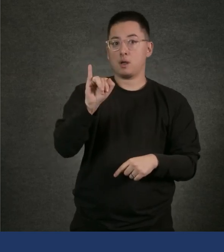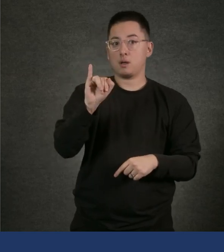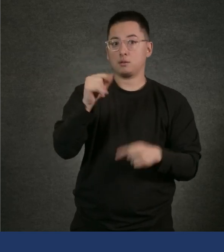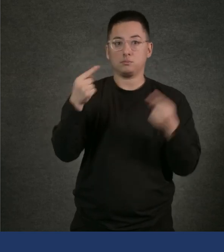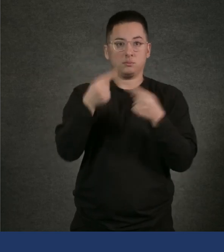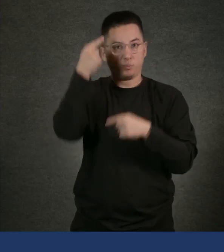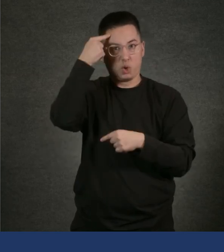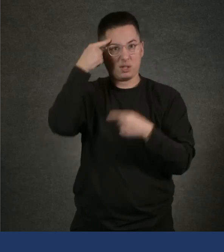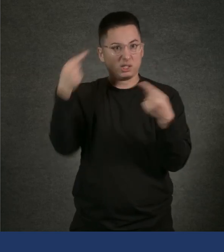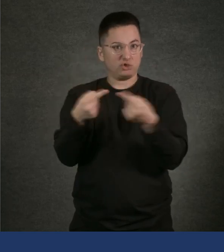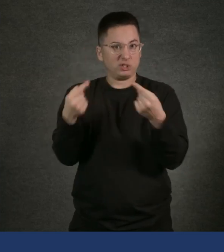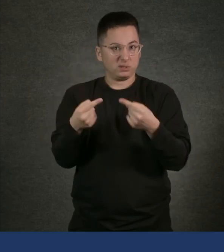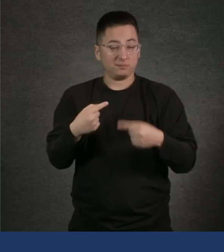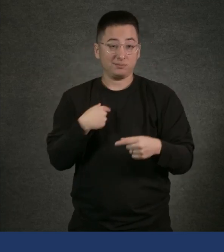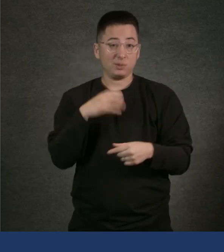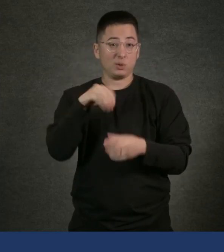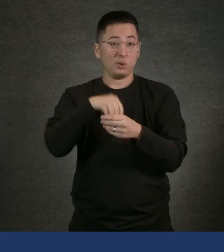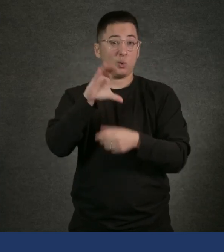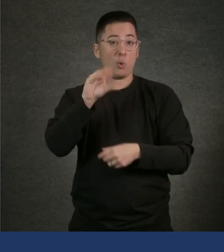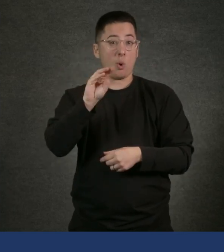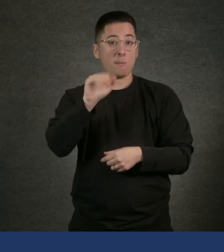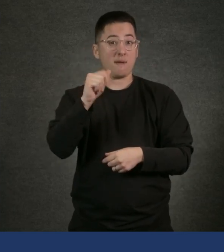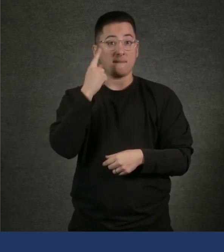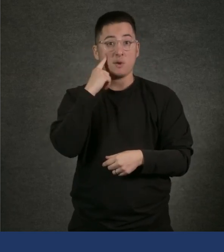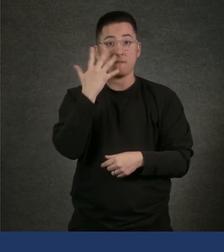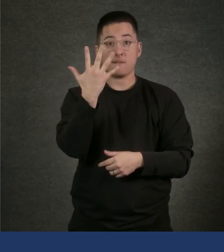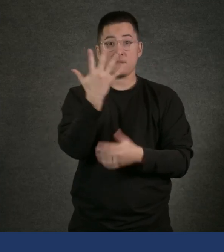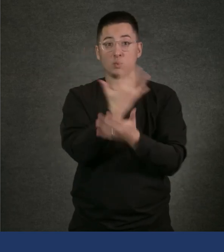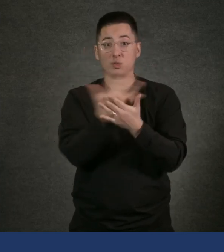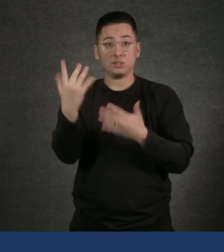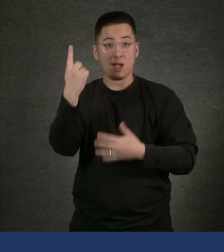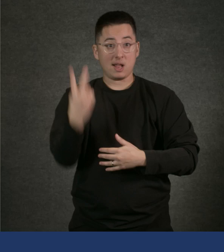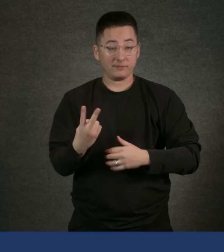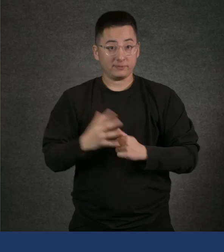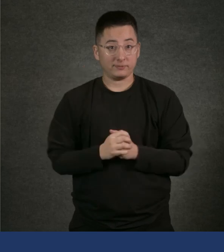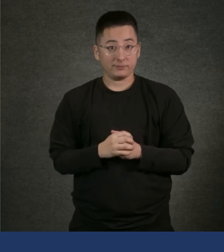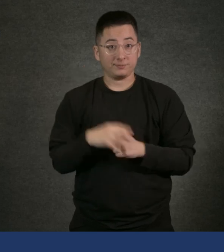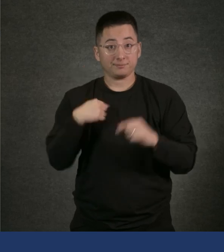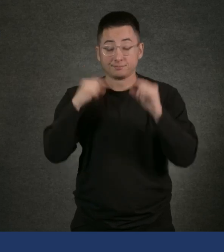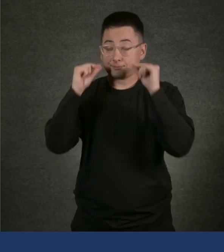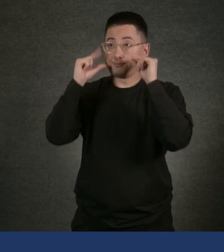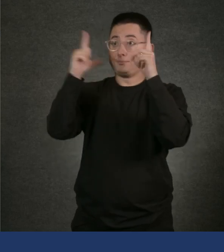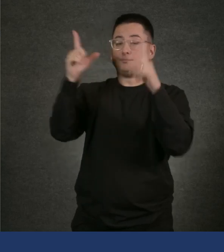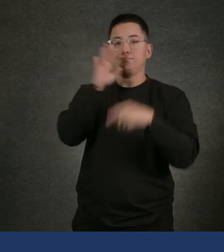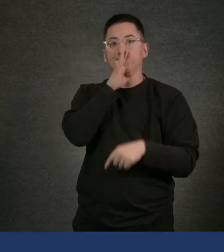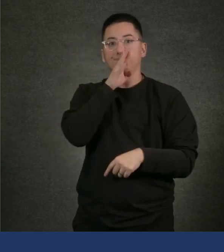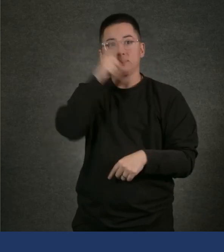I was in a coma for five and a half weeks. I came out of that coma speaking German, the language of my host